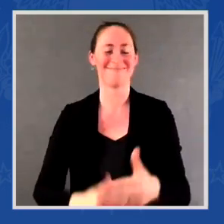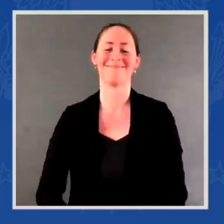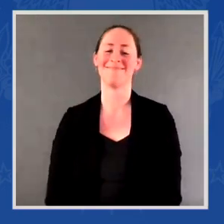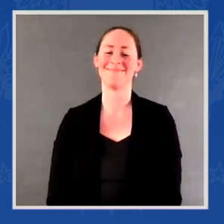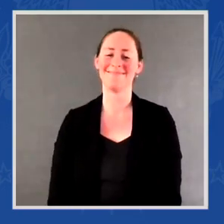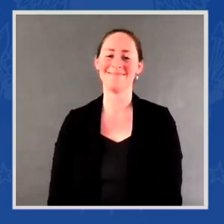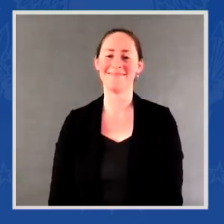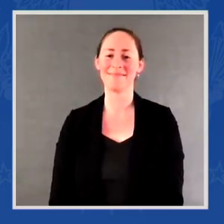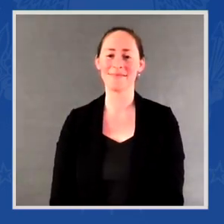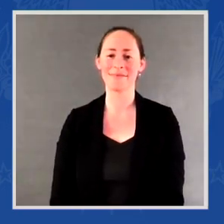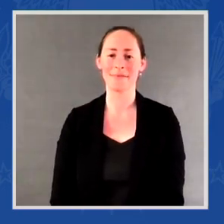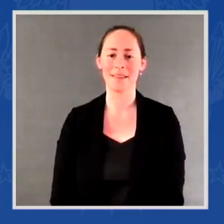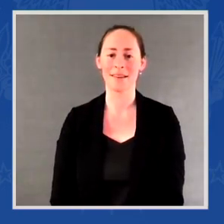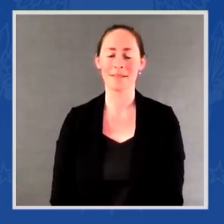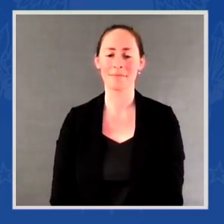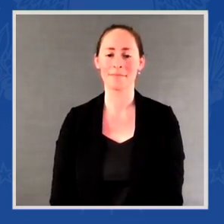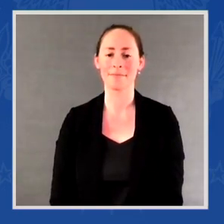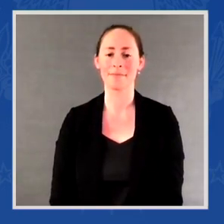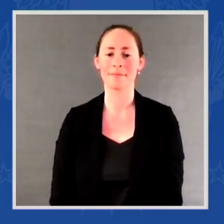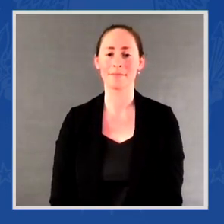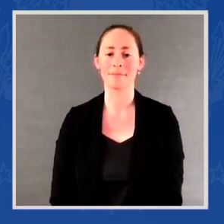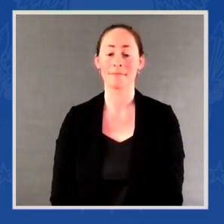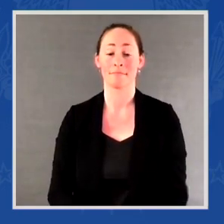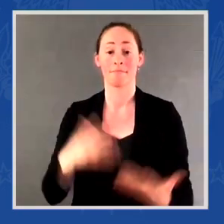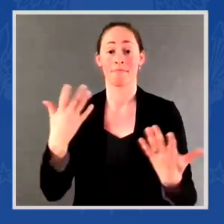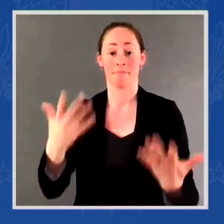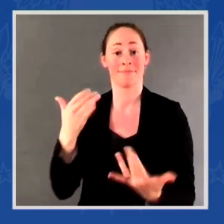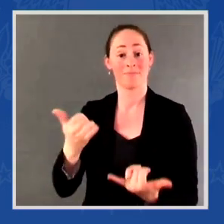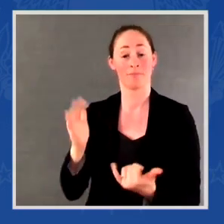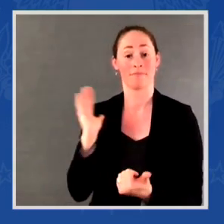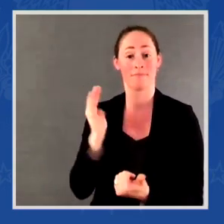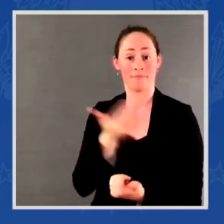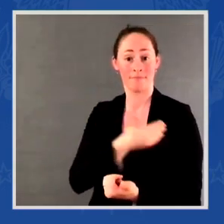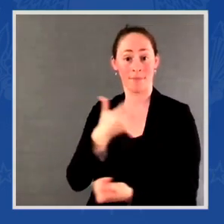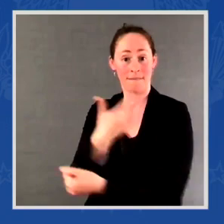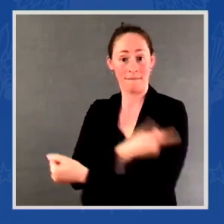And with our vaccines, we've administered almost 9 million doses,